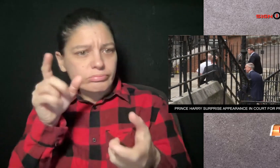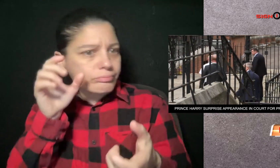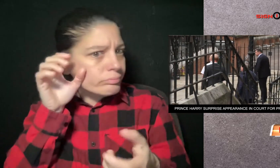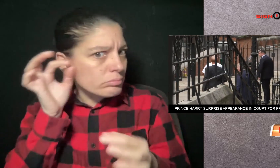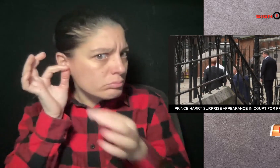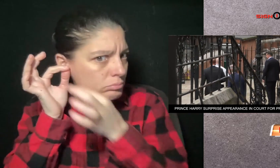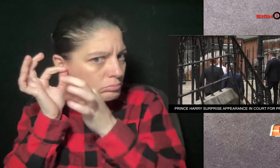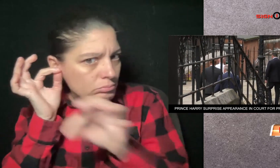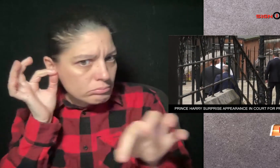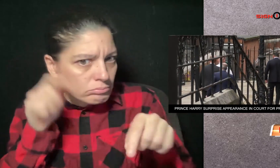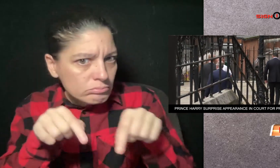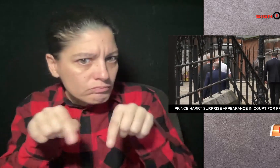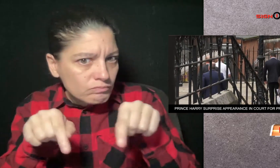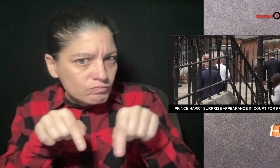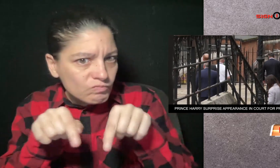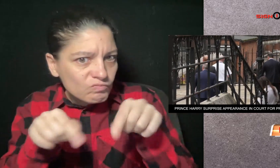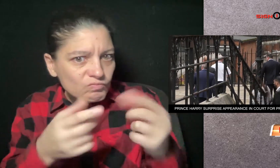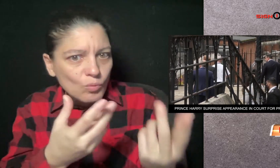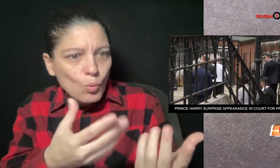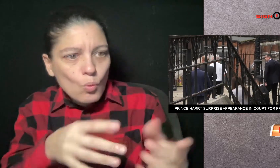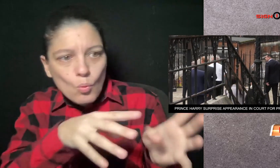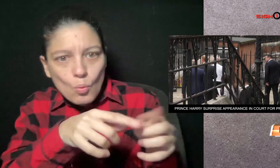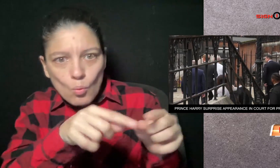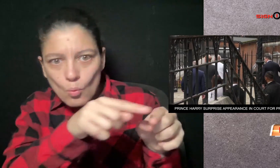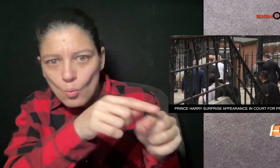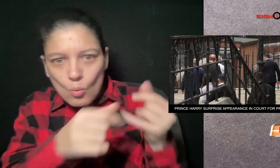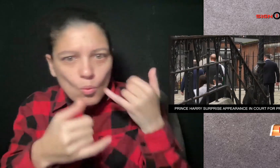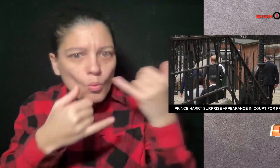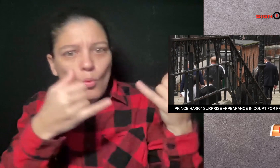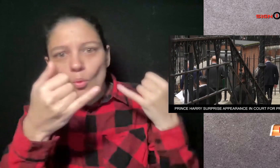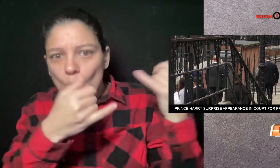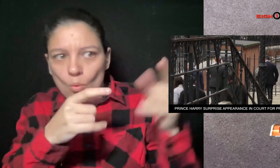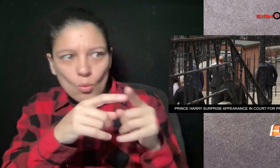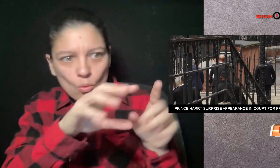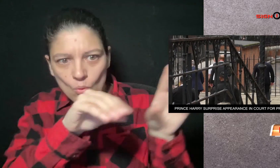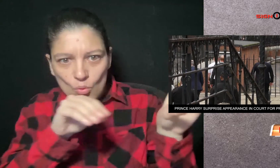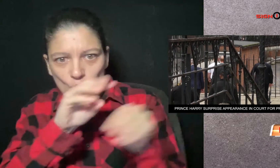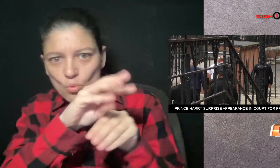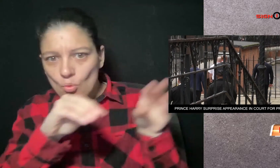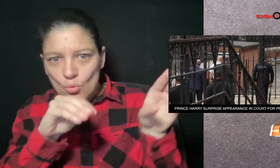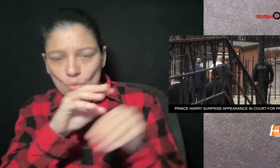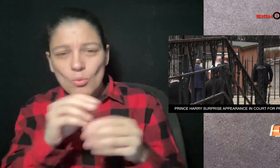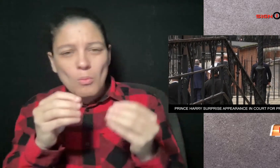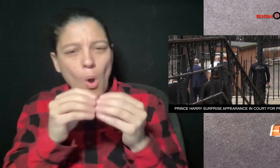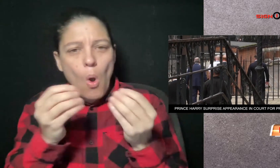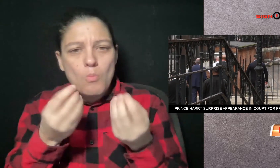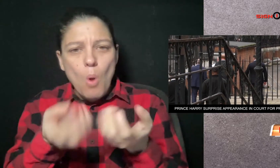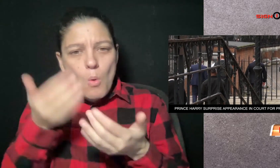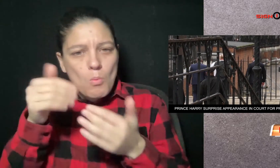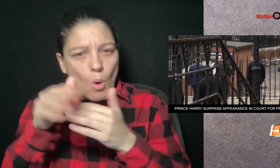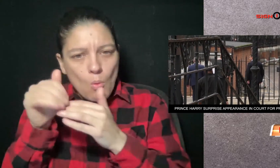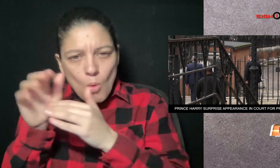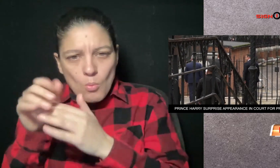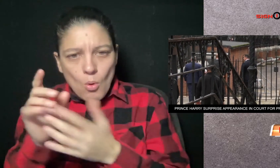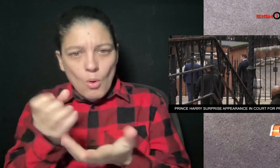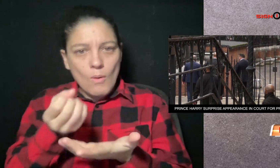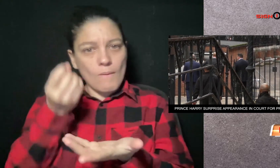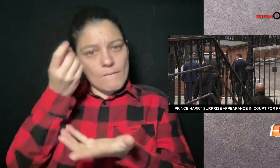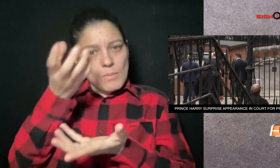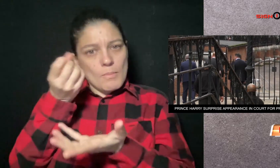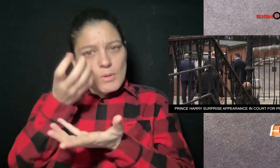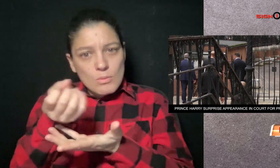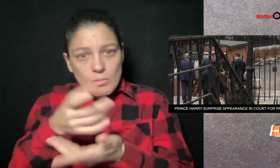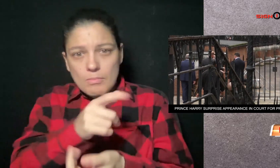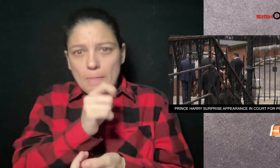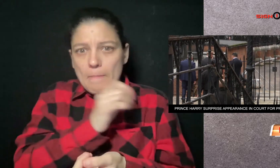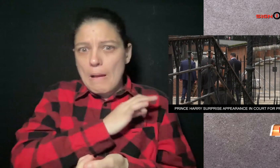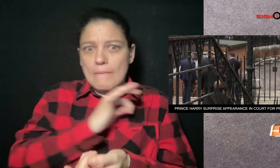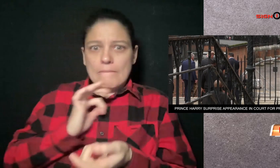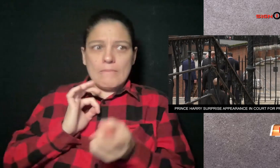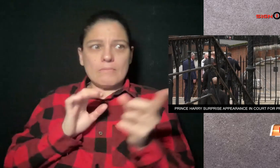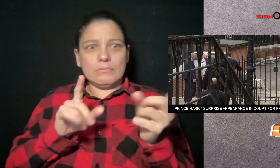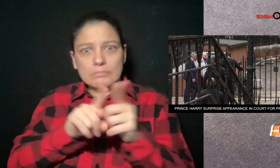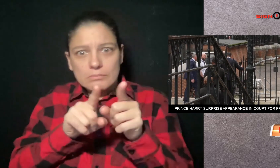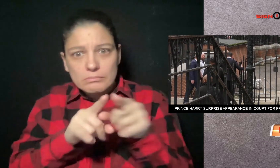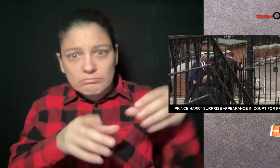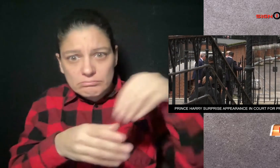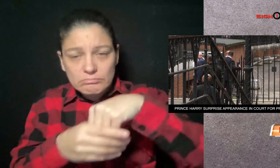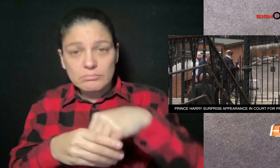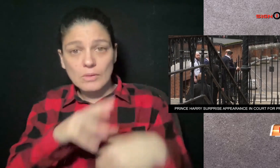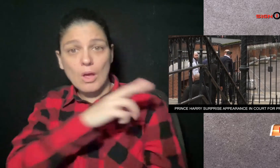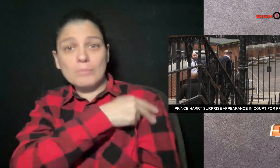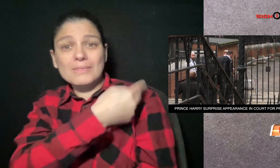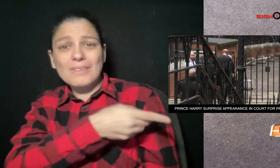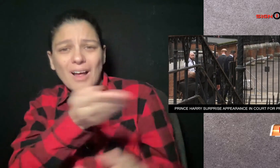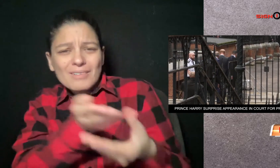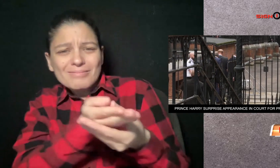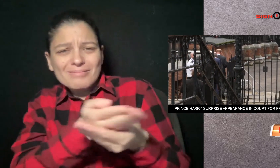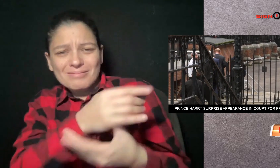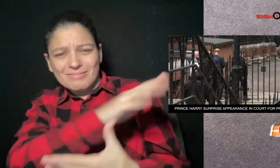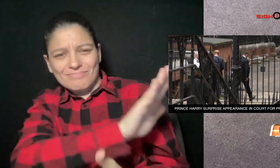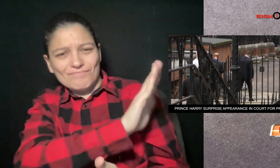messages bugging calls getting private information such as medical records by deception and removing